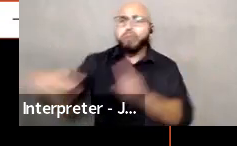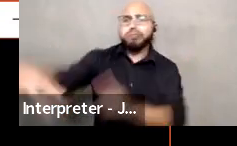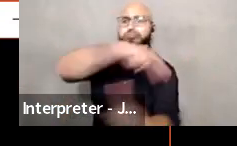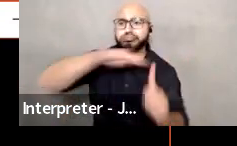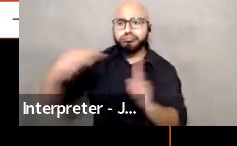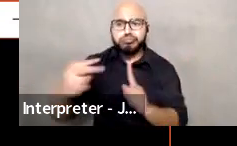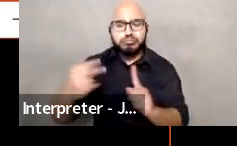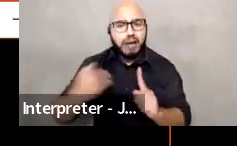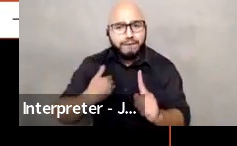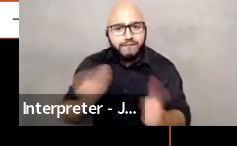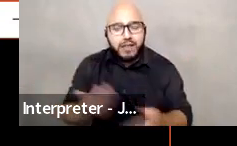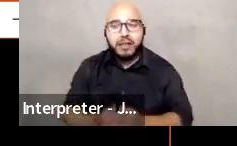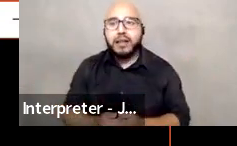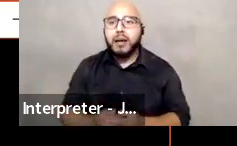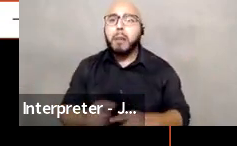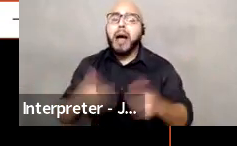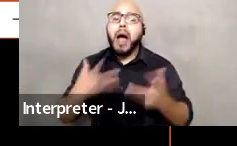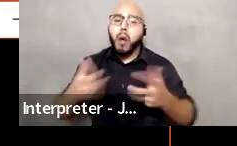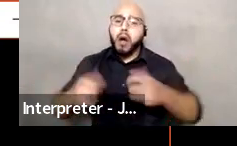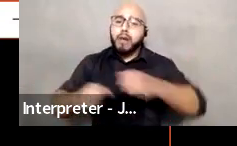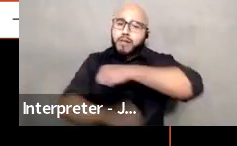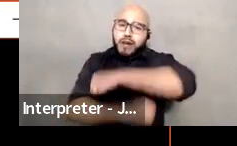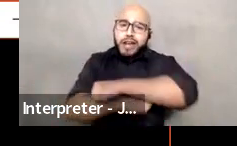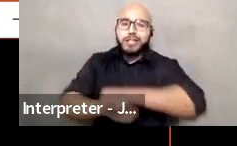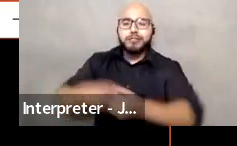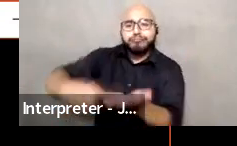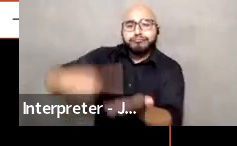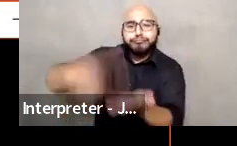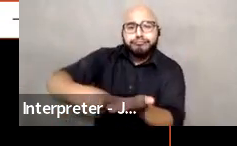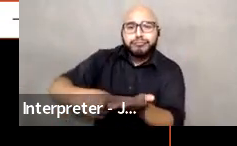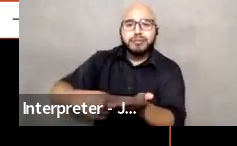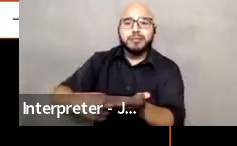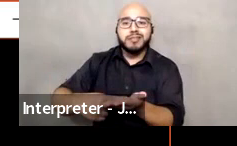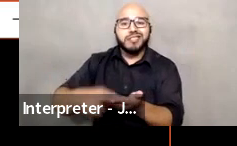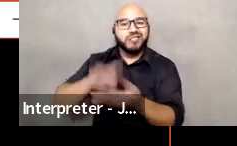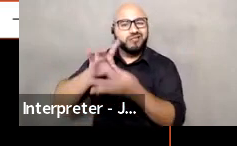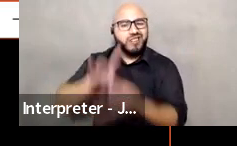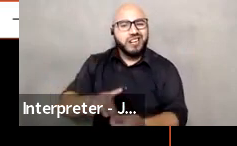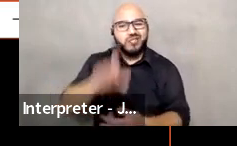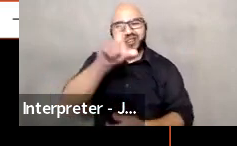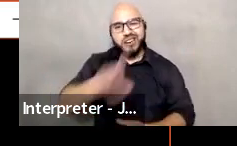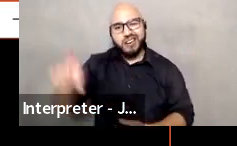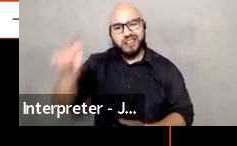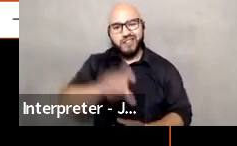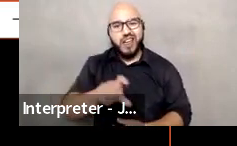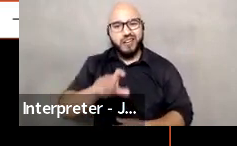Out the points of view that can be seen in the debates over Confederate monuments and the debates over the 1619.